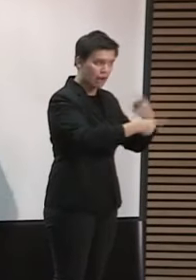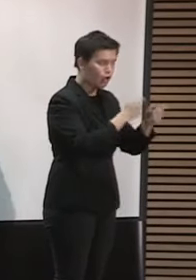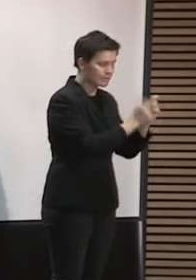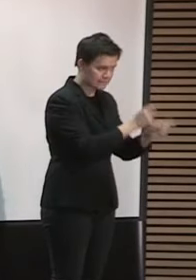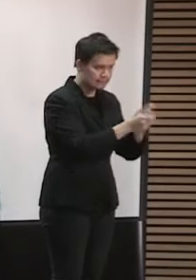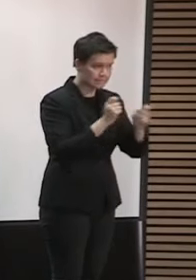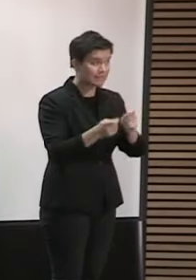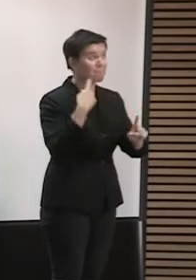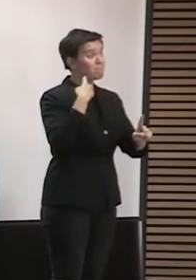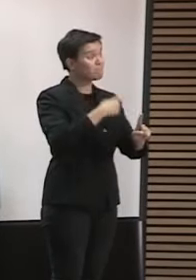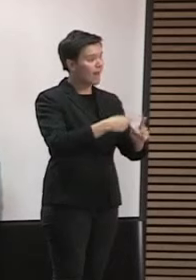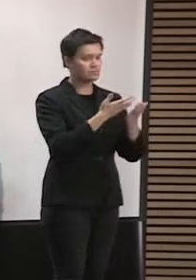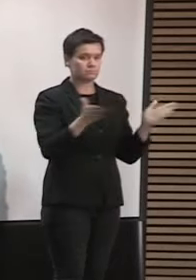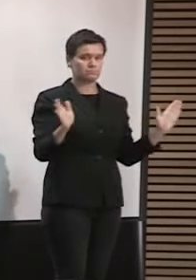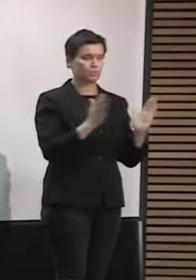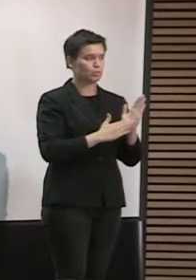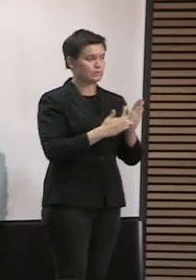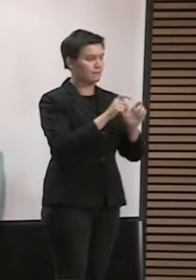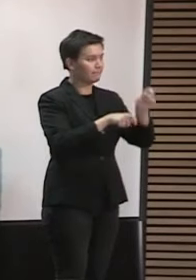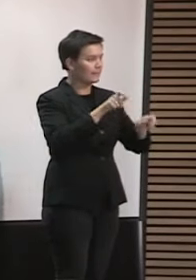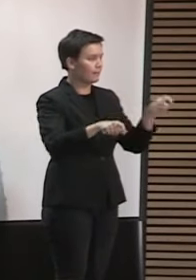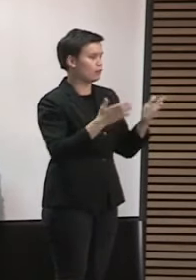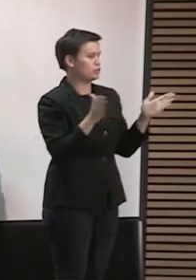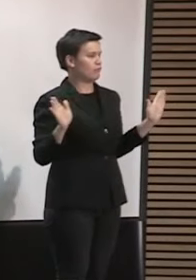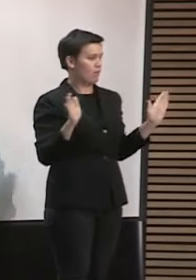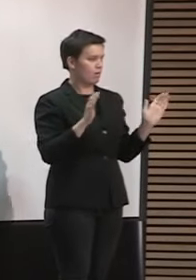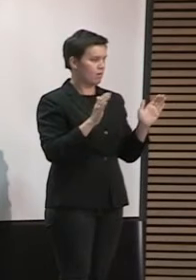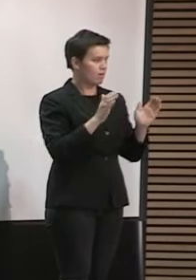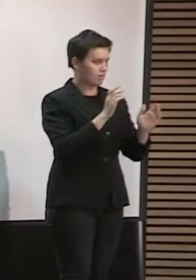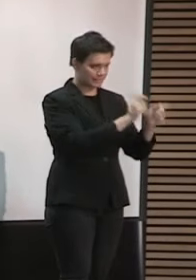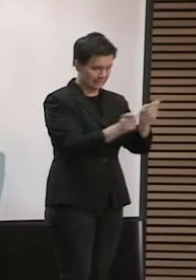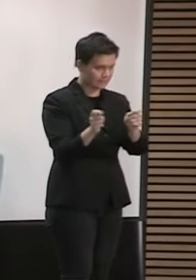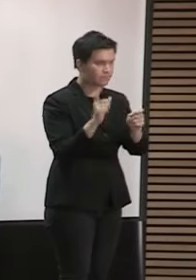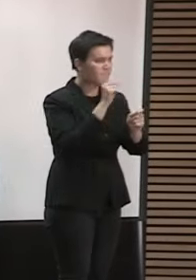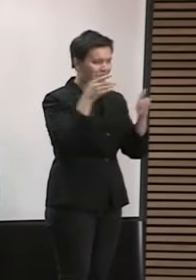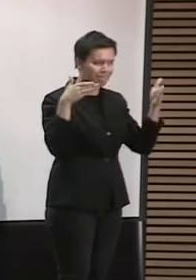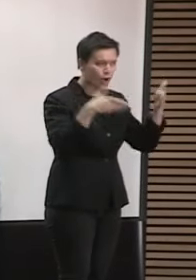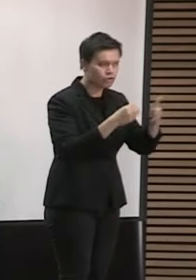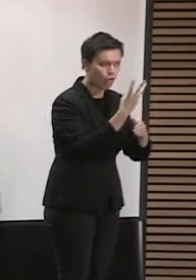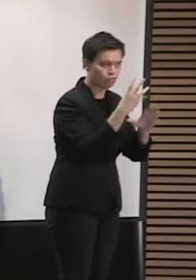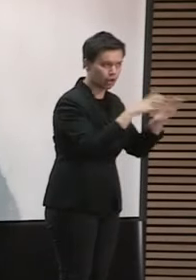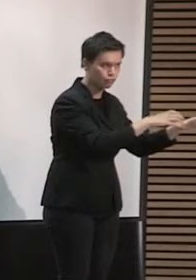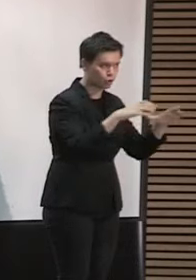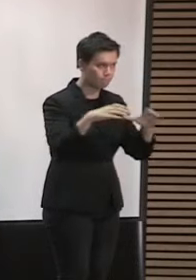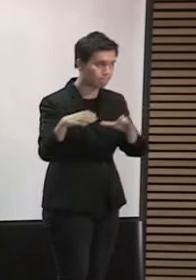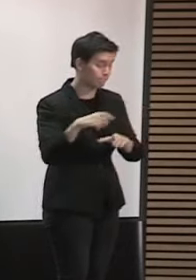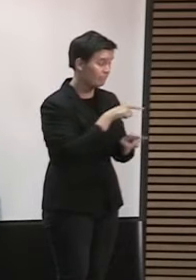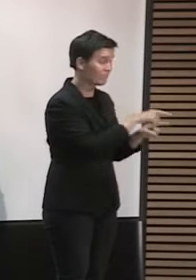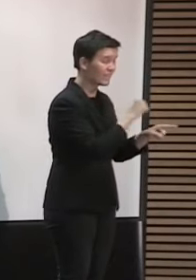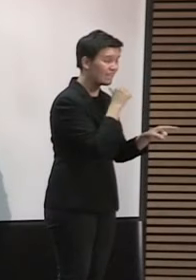isolation and quarantine facility is getting back on track-and-we'll see in the next few weeks. In all of